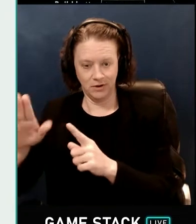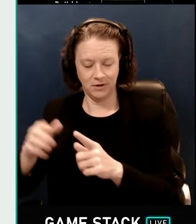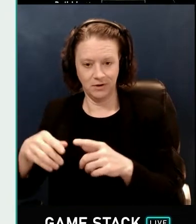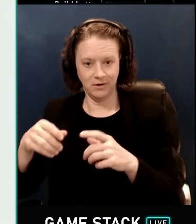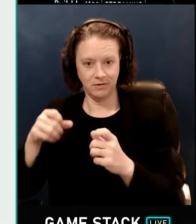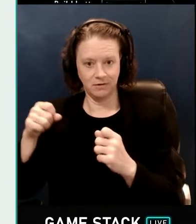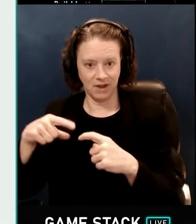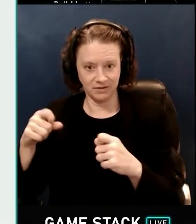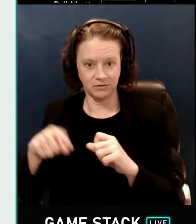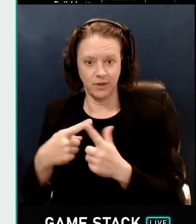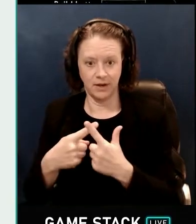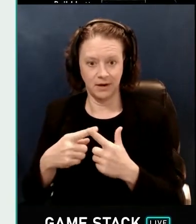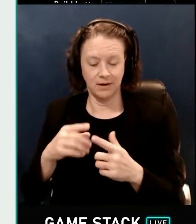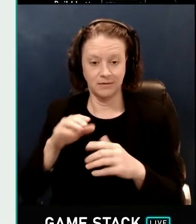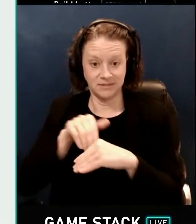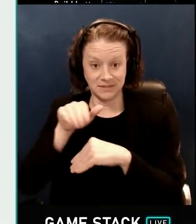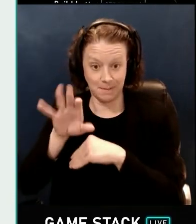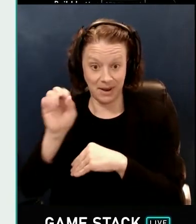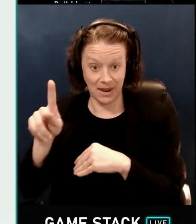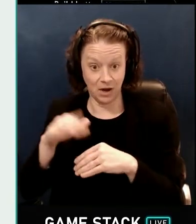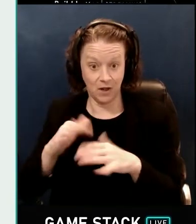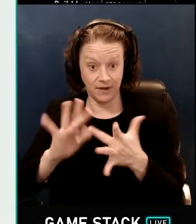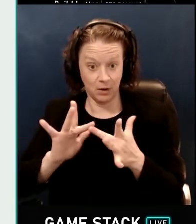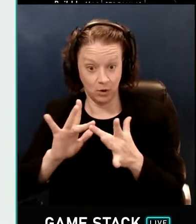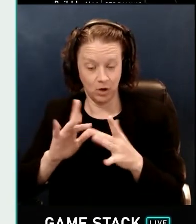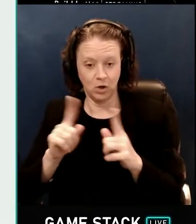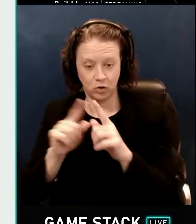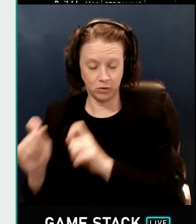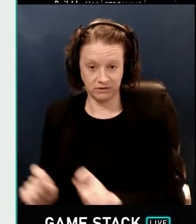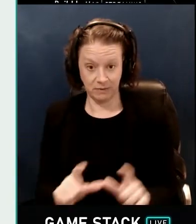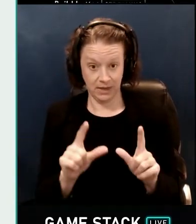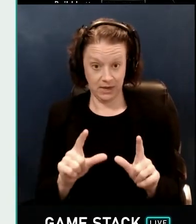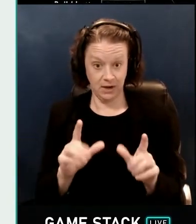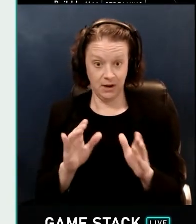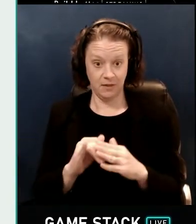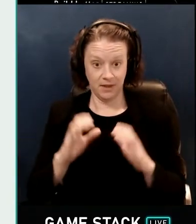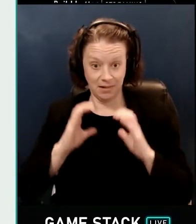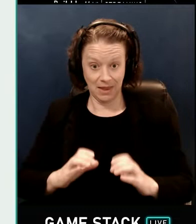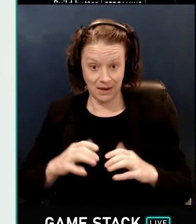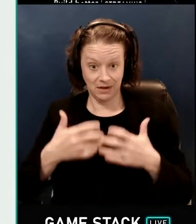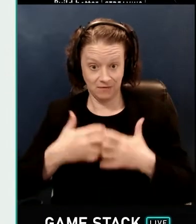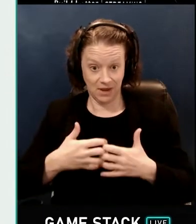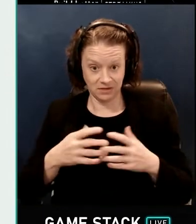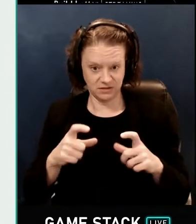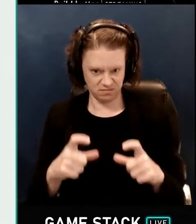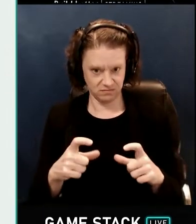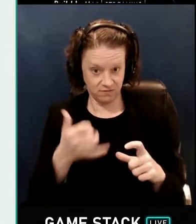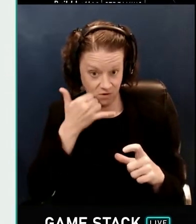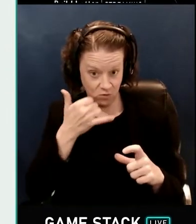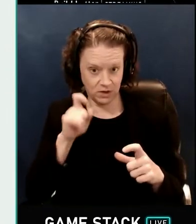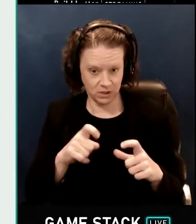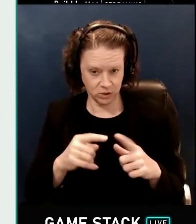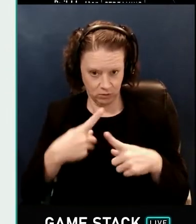then in order to display it, the client device needs to decode it. That decode can also take a variable amount of time,